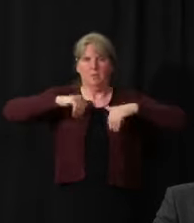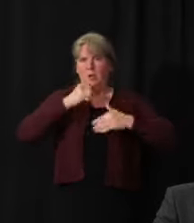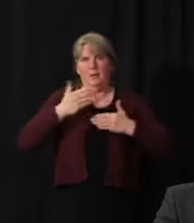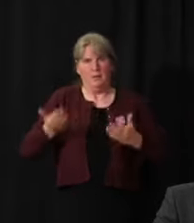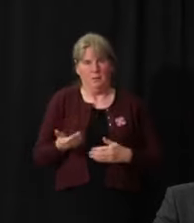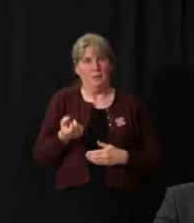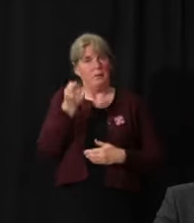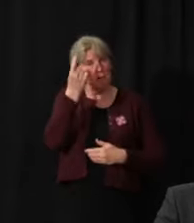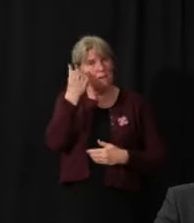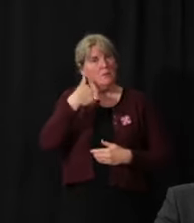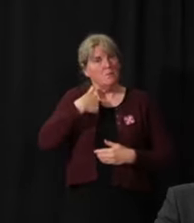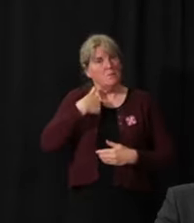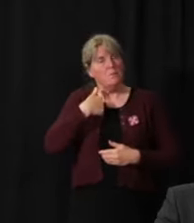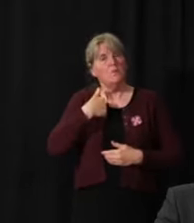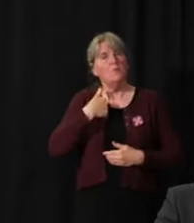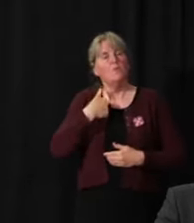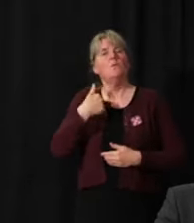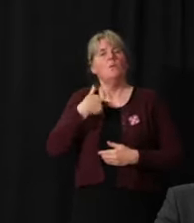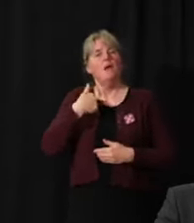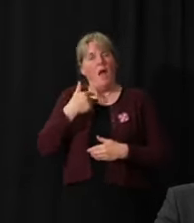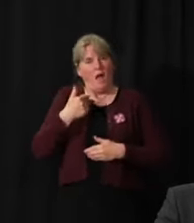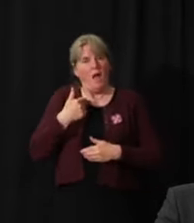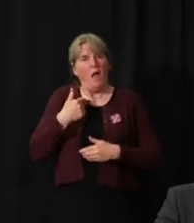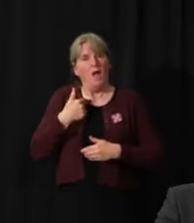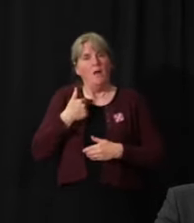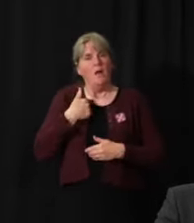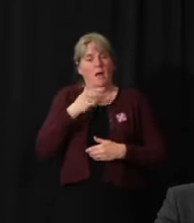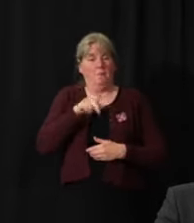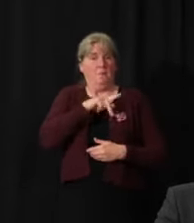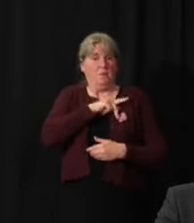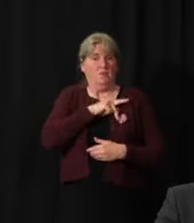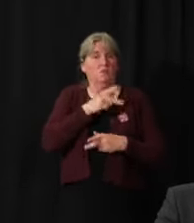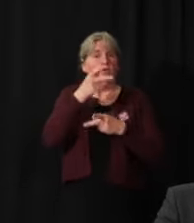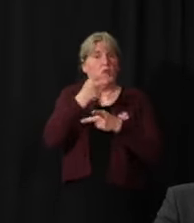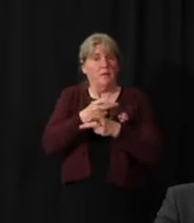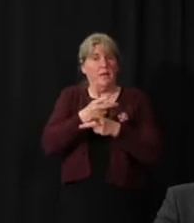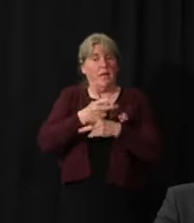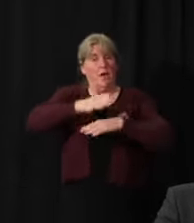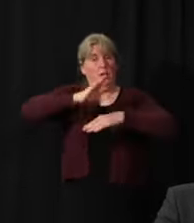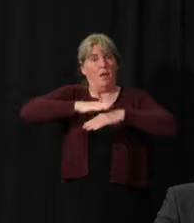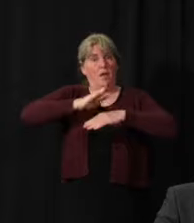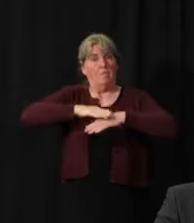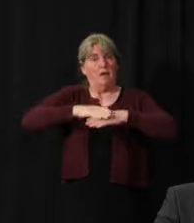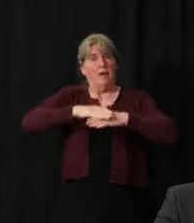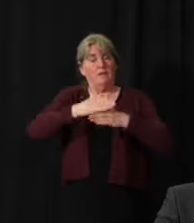epidemiology and our territory that we need. We have added the particular circumstances in our personal